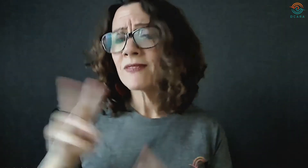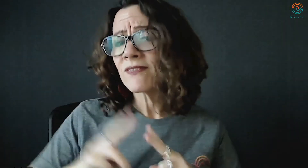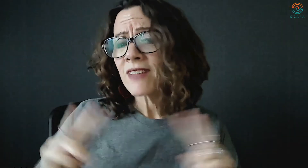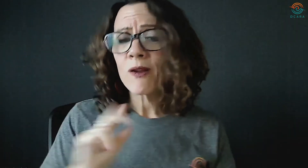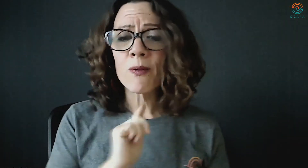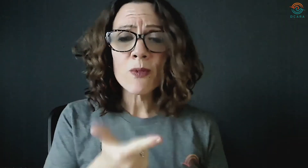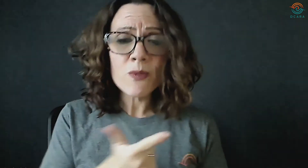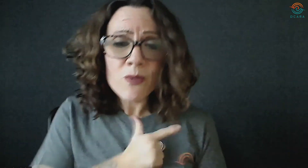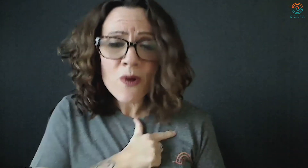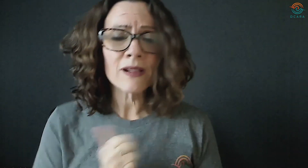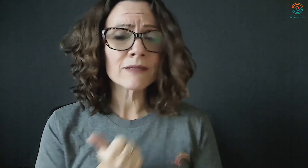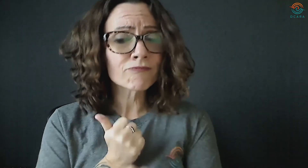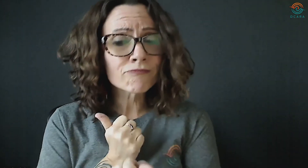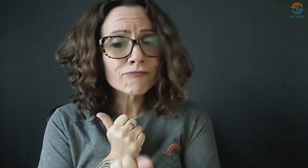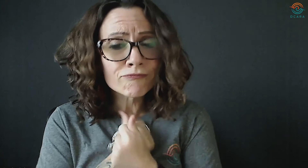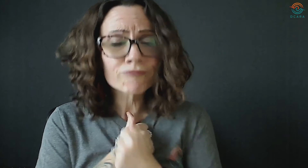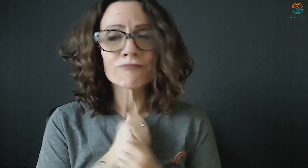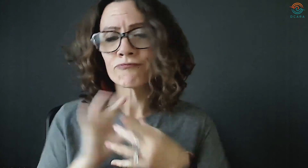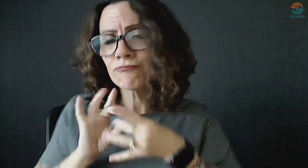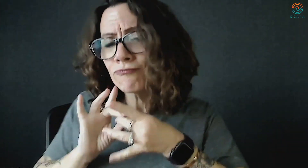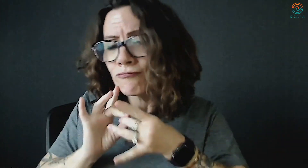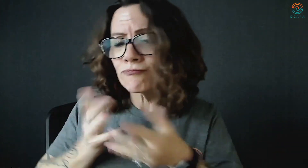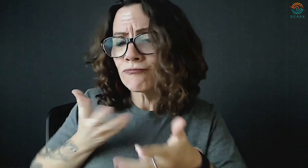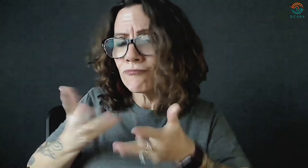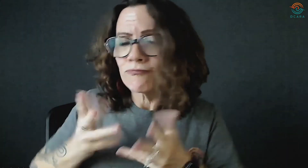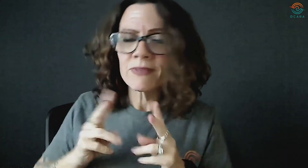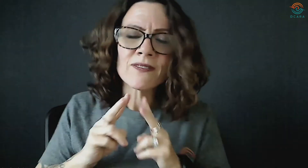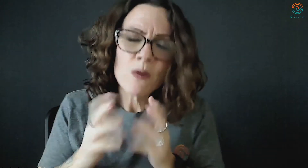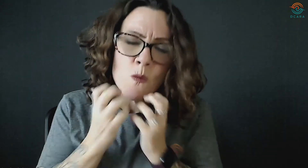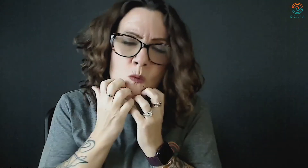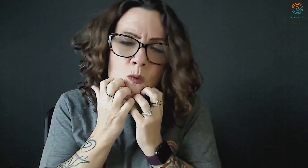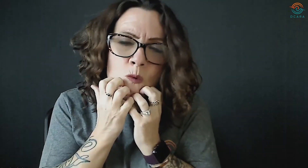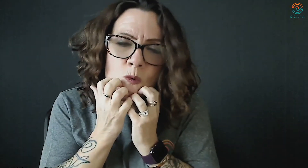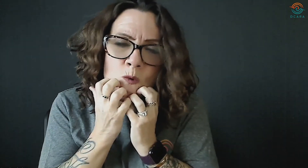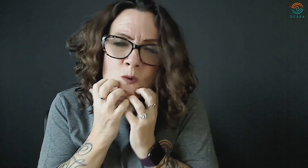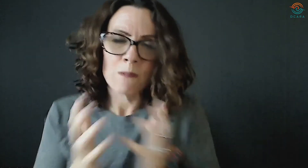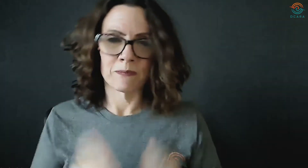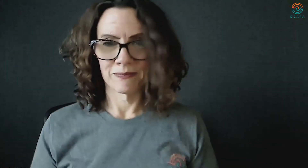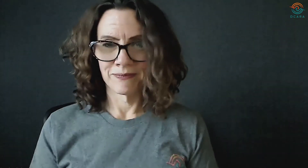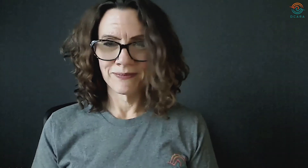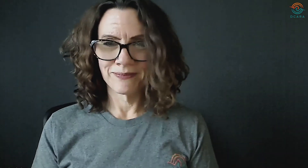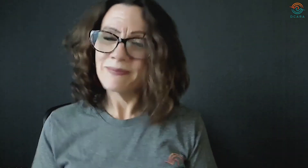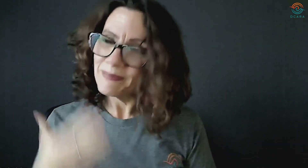They are very loyal... affectionate... connecting... interactive... and very warm!